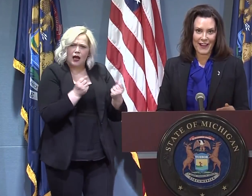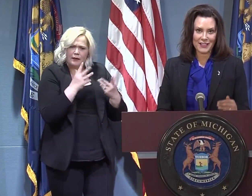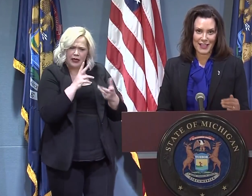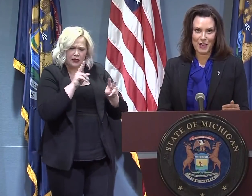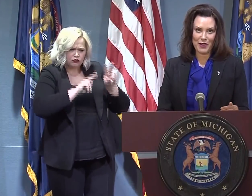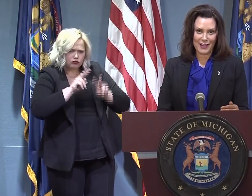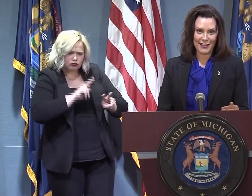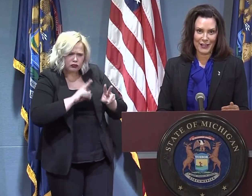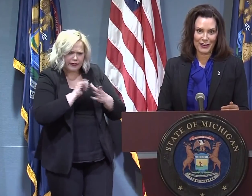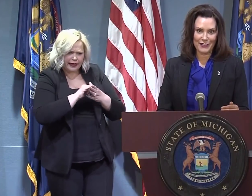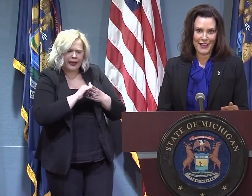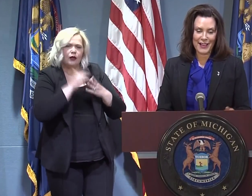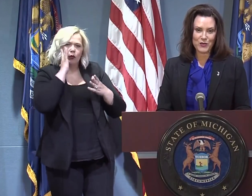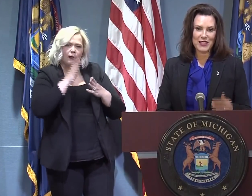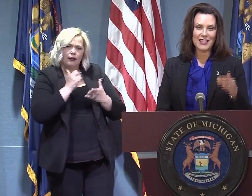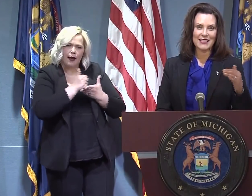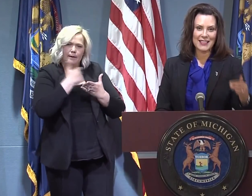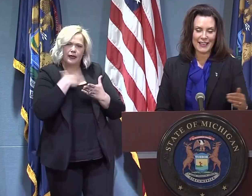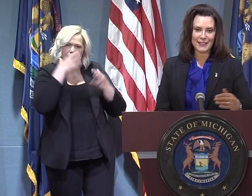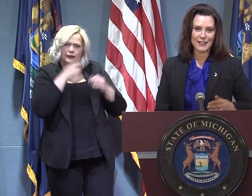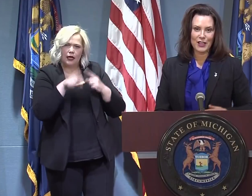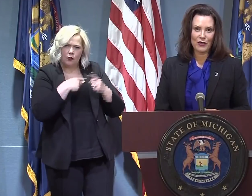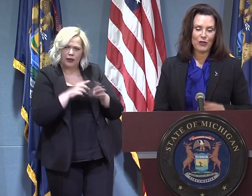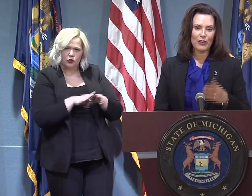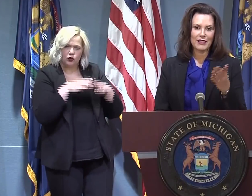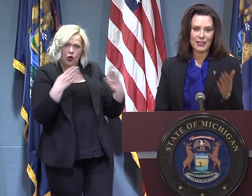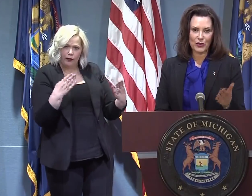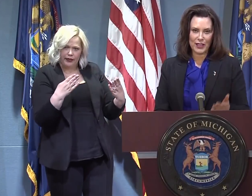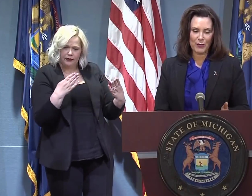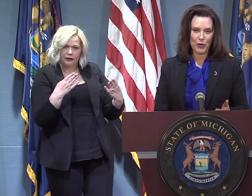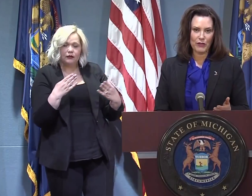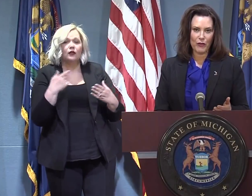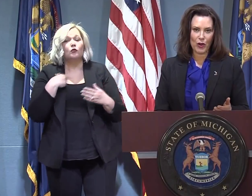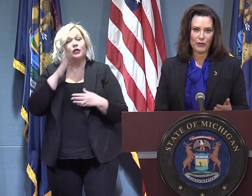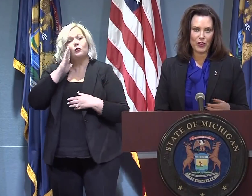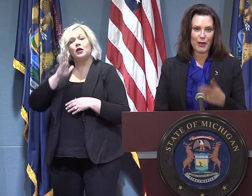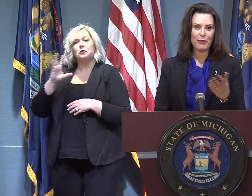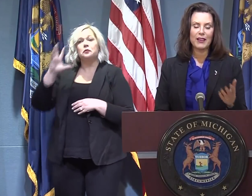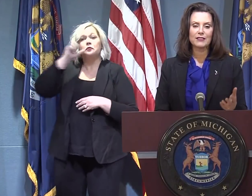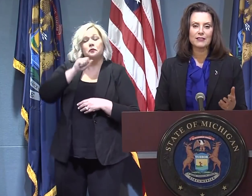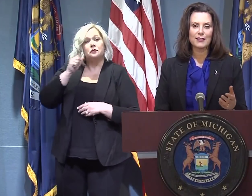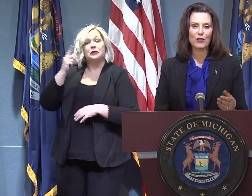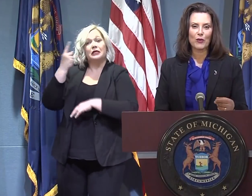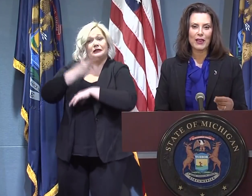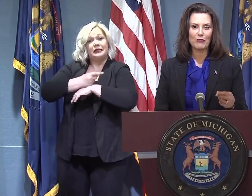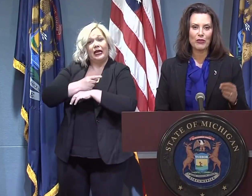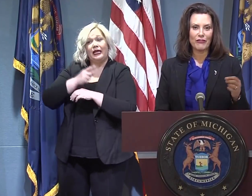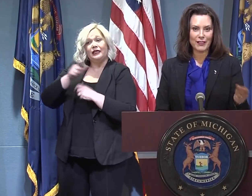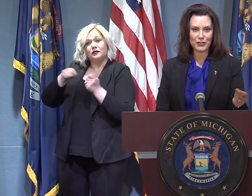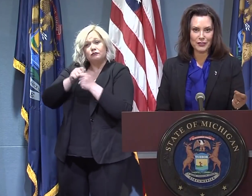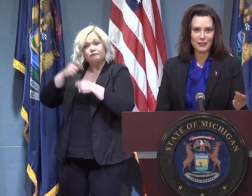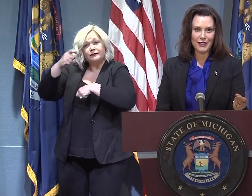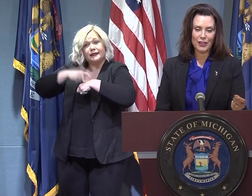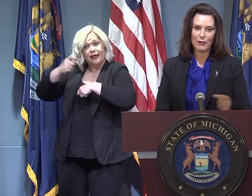WEEKS WAOES CAN LOOK TO -- WEEKS, WE CAN LOOK TO EXPAND ACTIVITY ON THE NEXT LEVEL. THIS THEIR IS NO HARD-AND-FAST